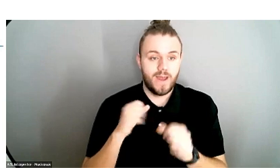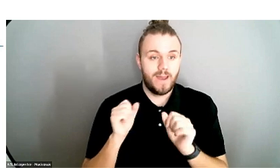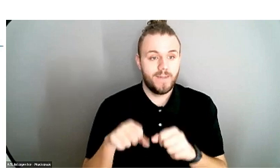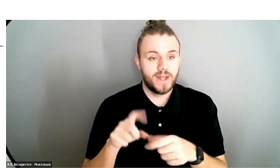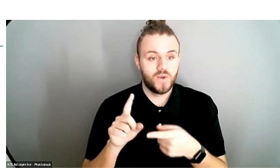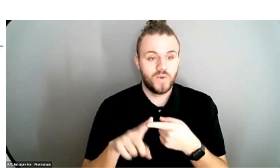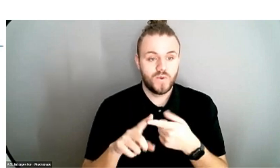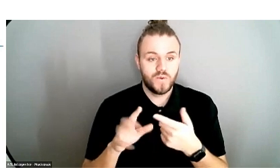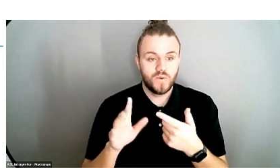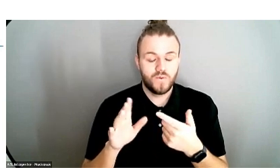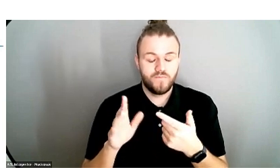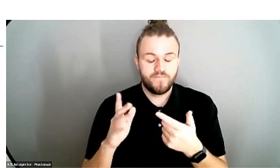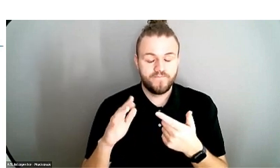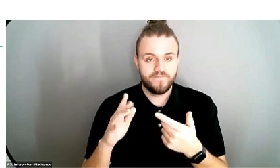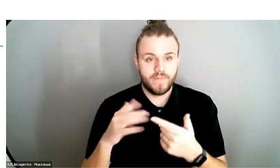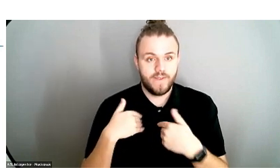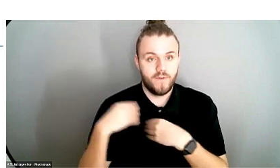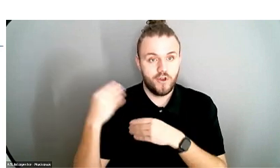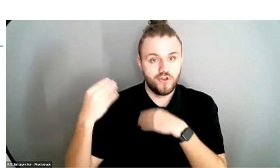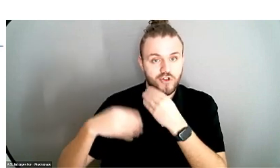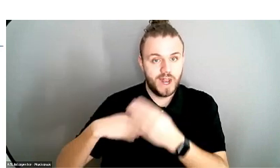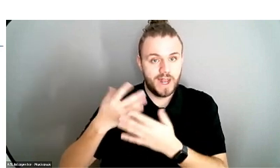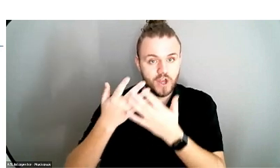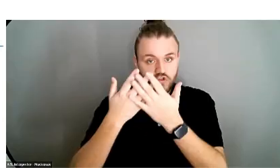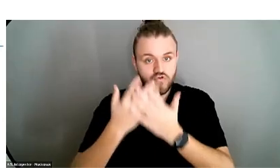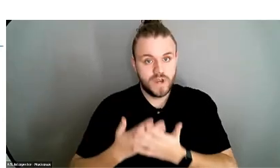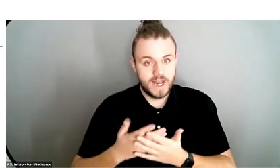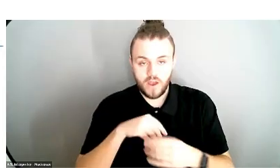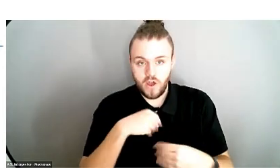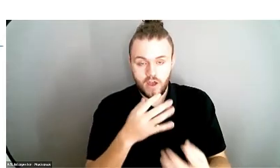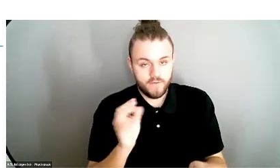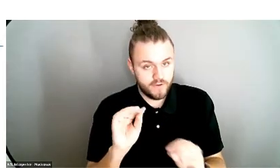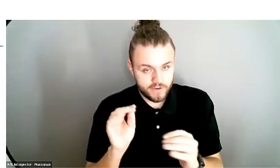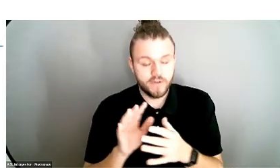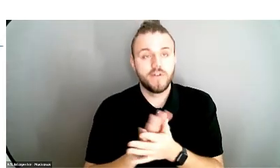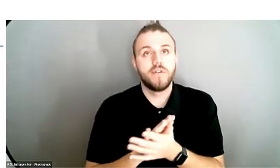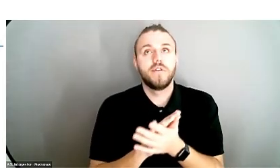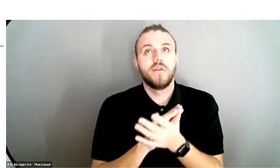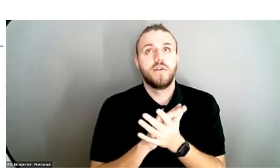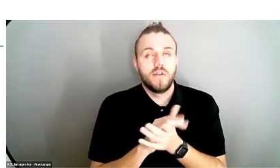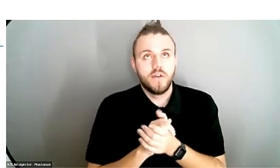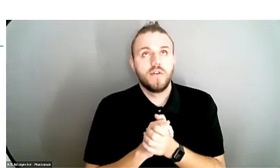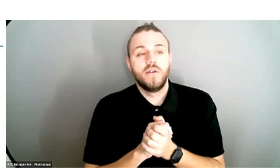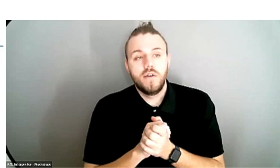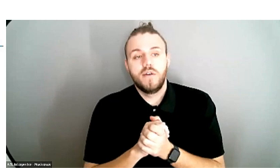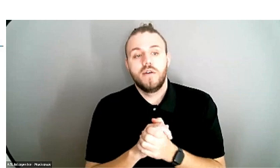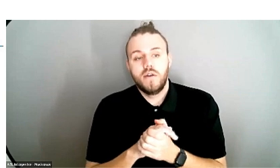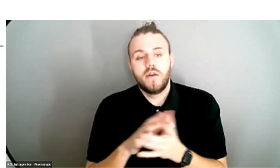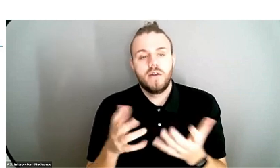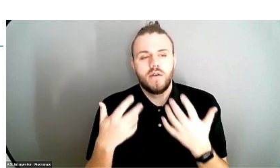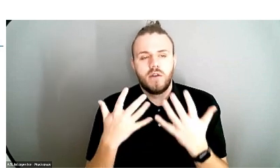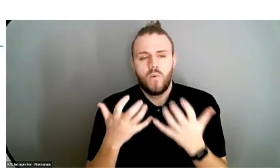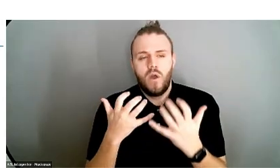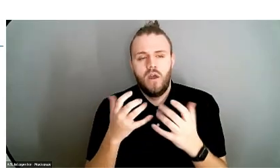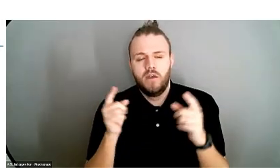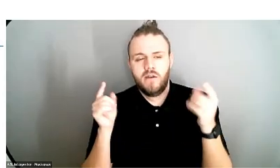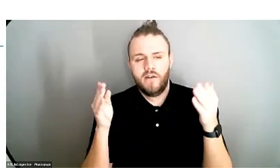have genetic screening offered to her. And I wanted to spend some time talking to her about